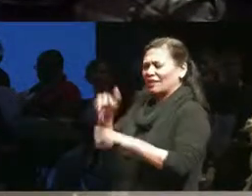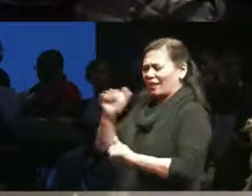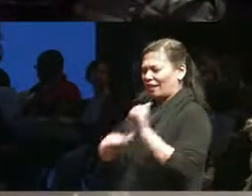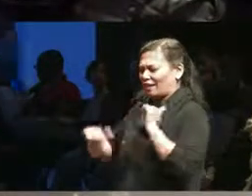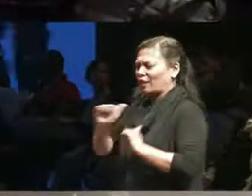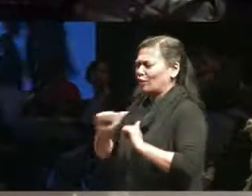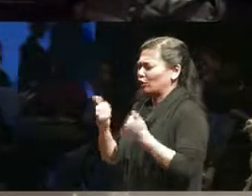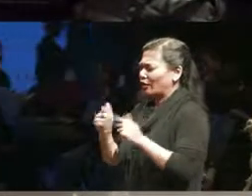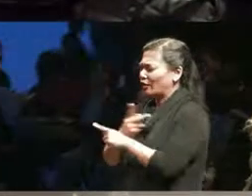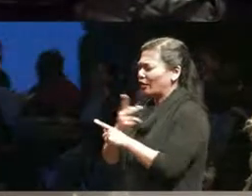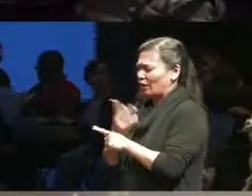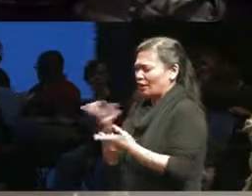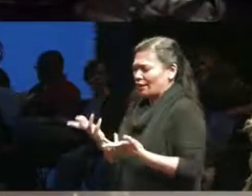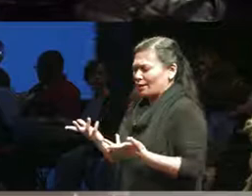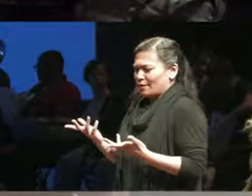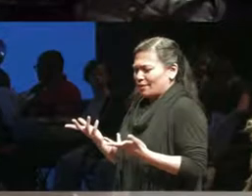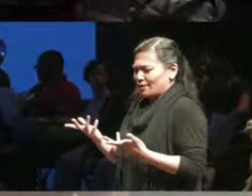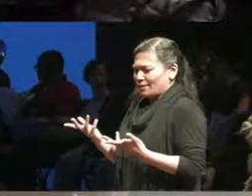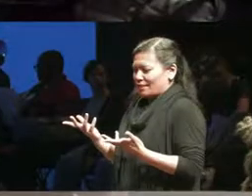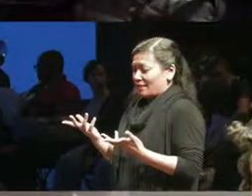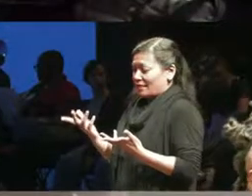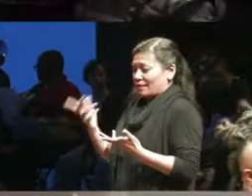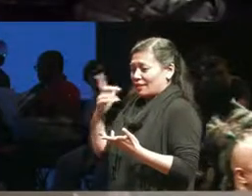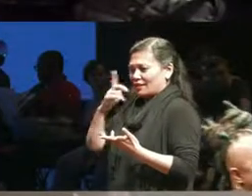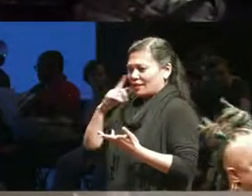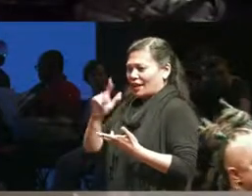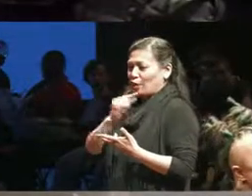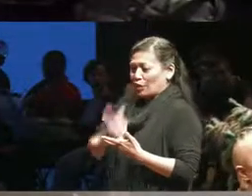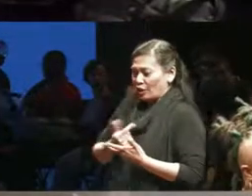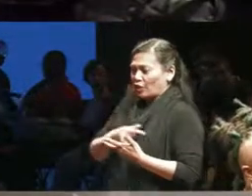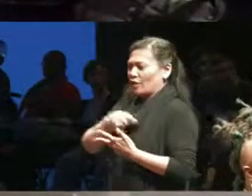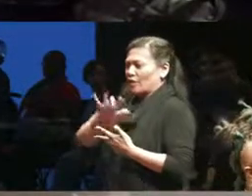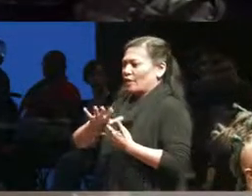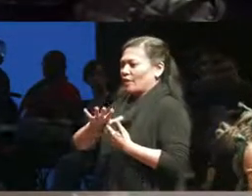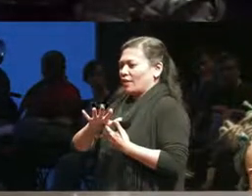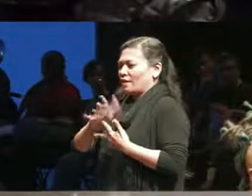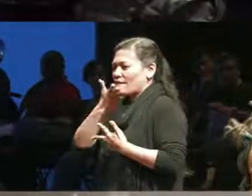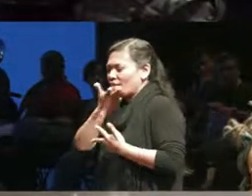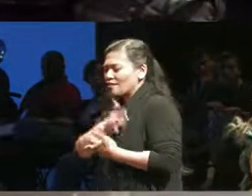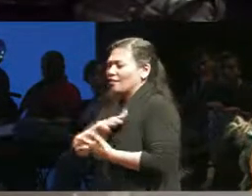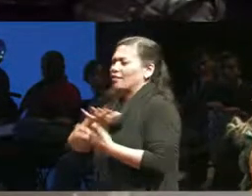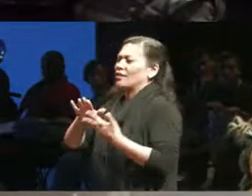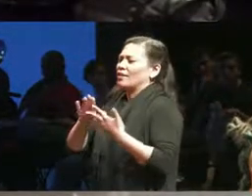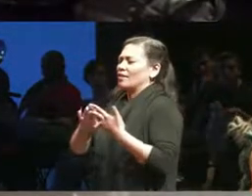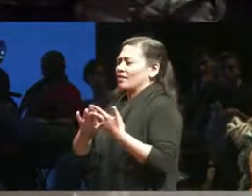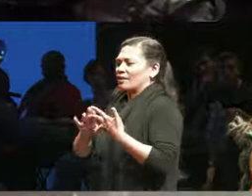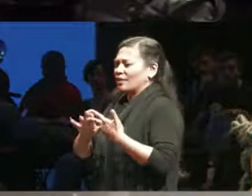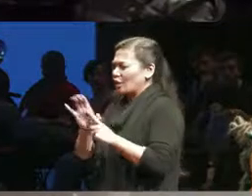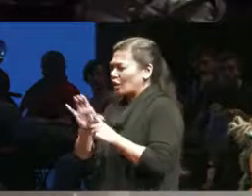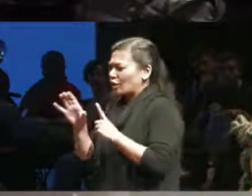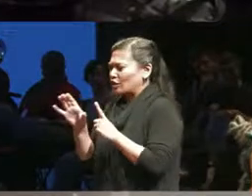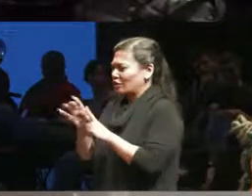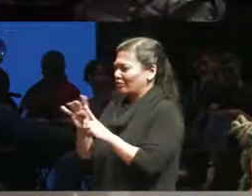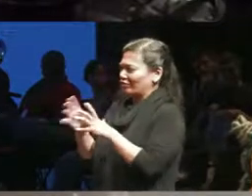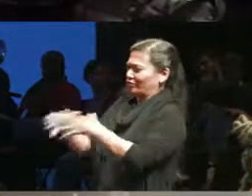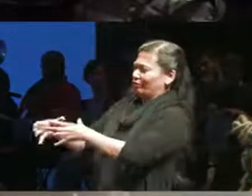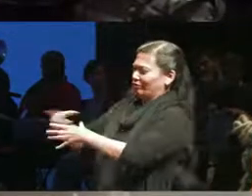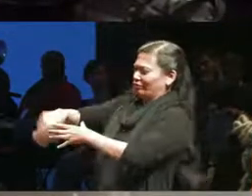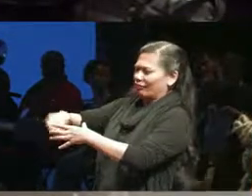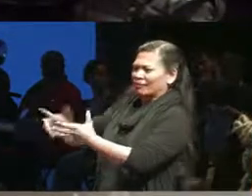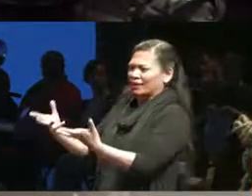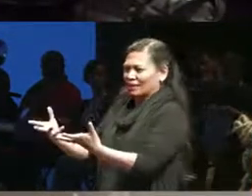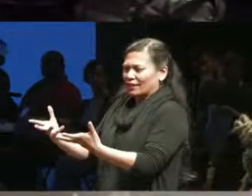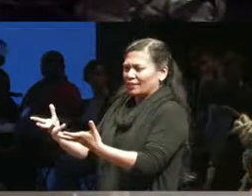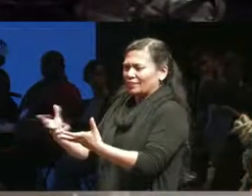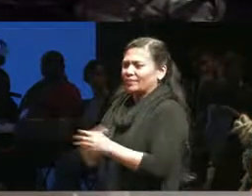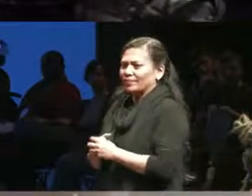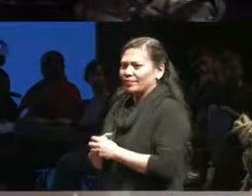show live in all three of those; as queer, as coloured, as culturfied, as not able